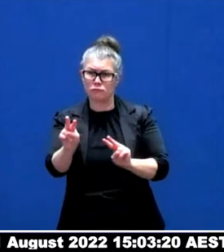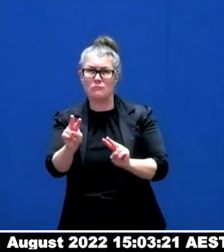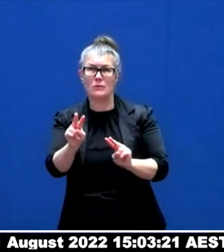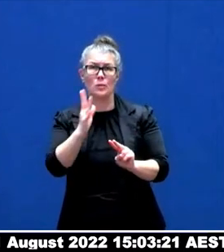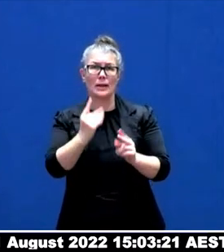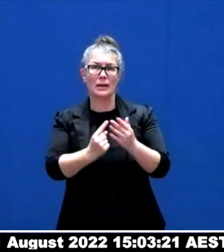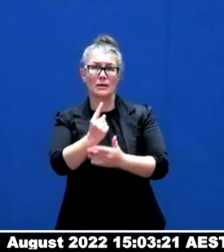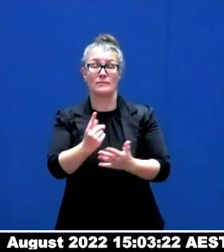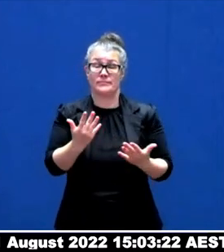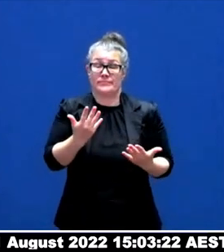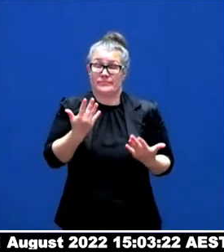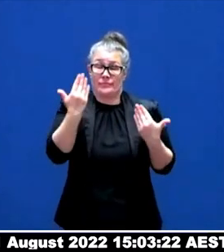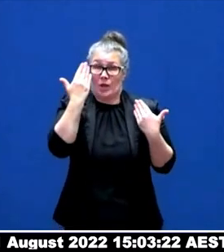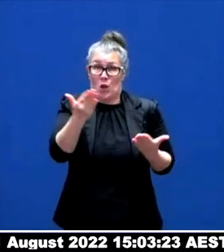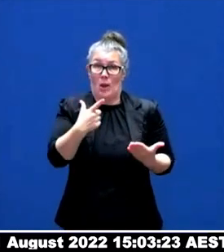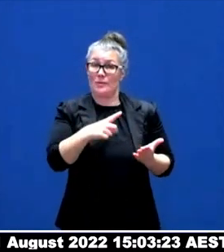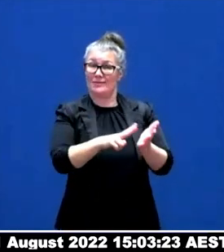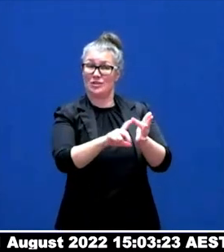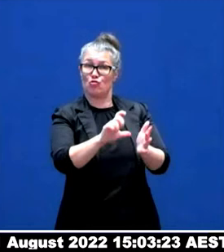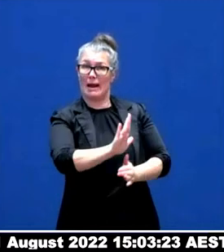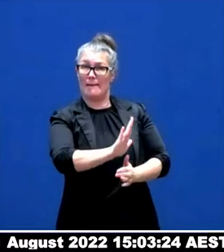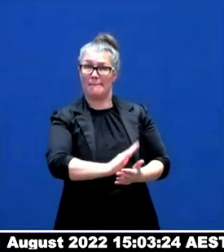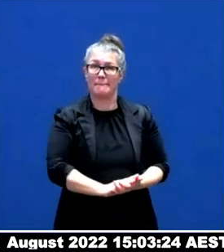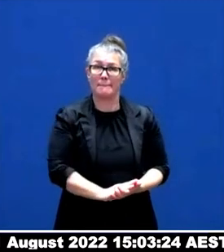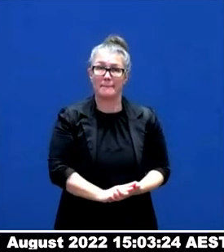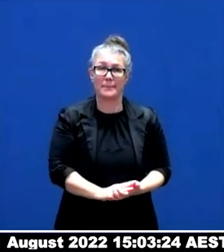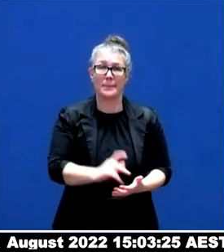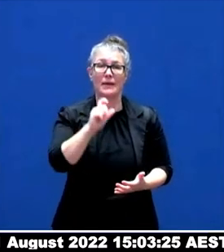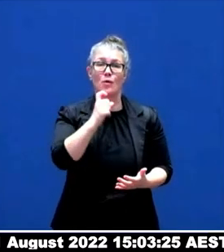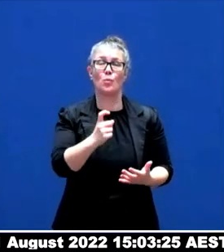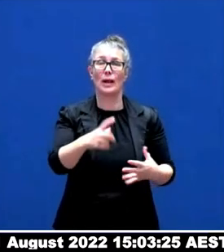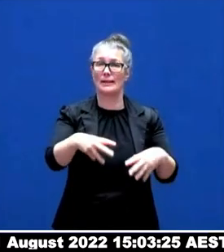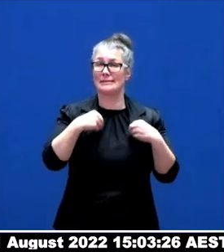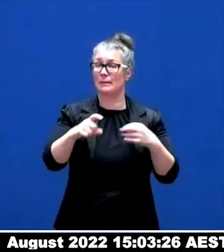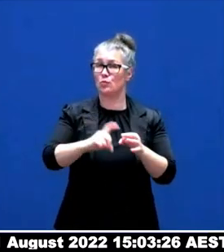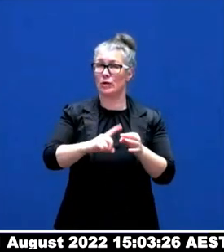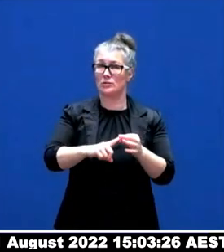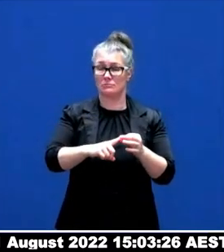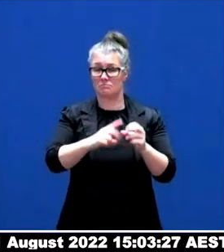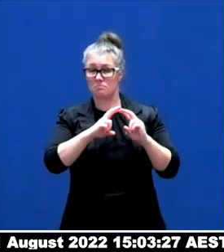That's Victorian team so - Can you take that on notice? we'll take that on notice.